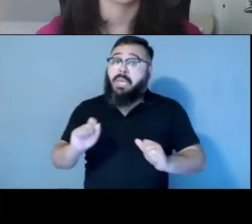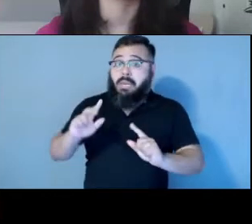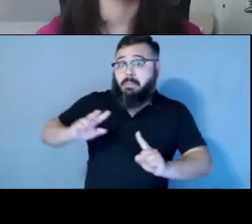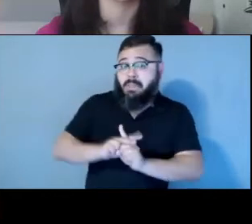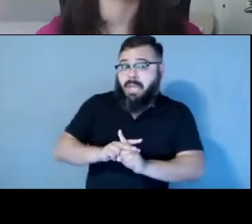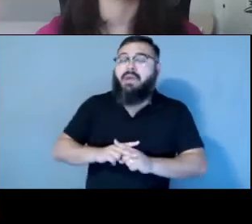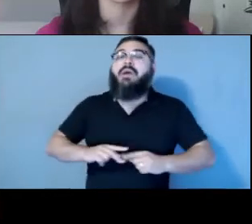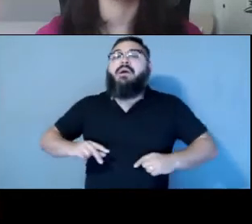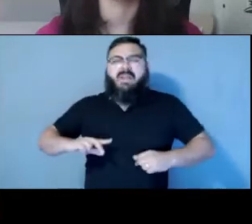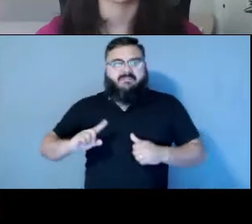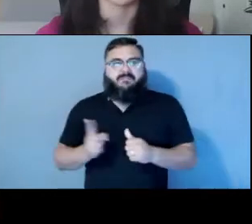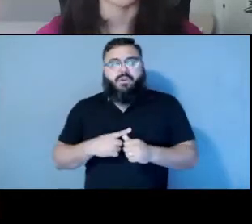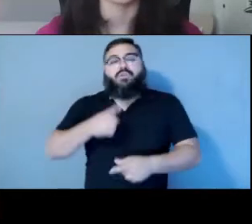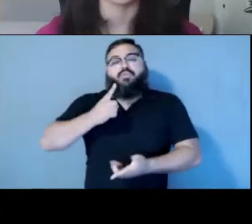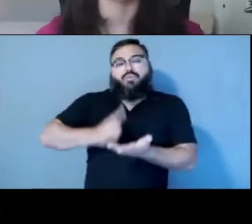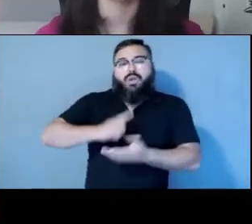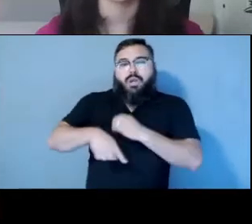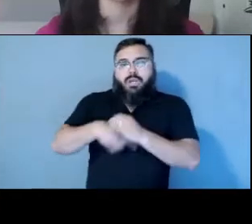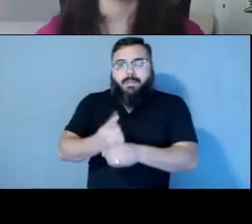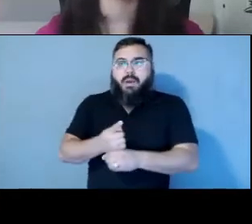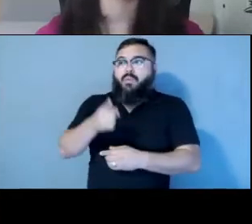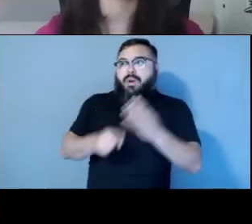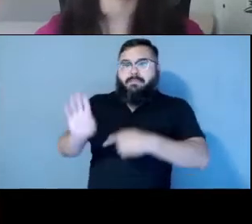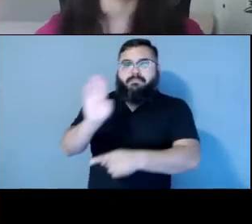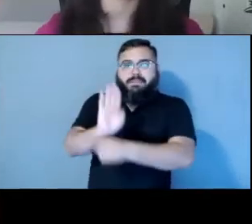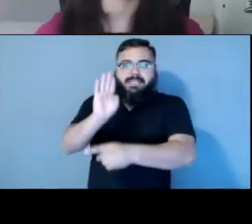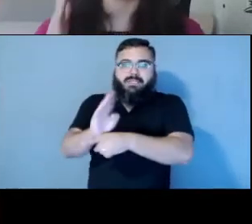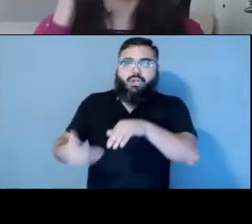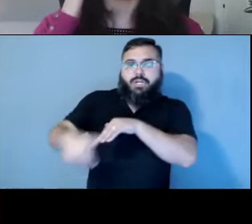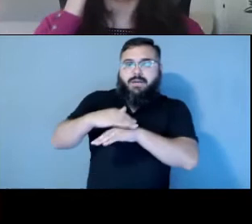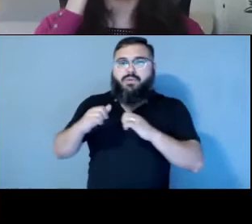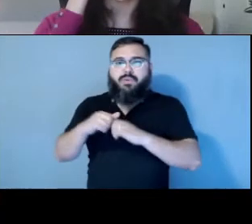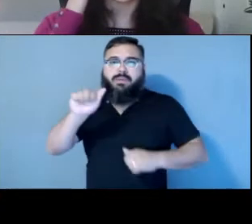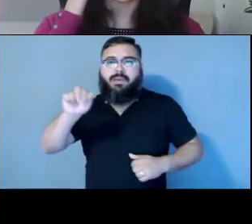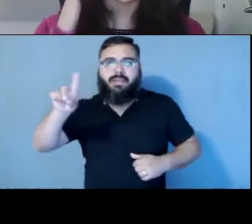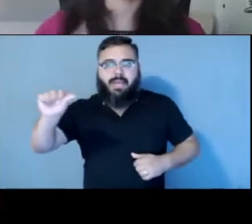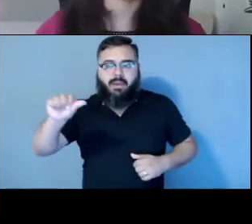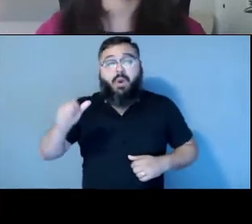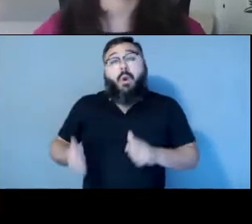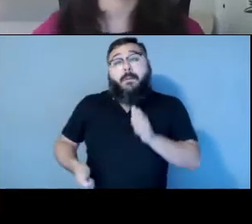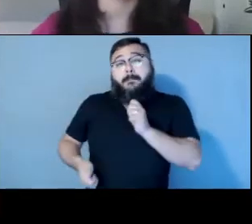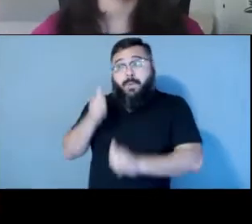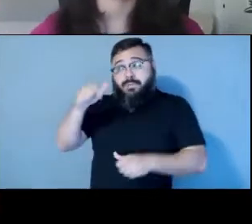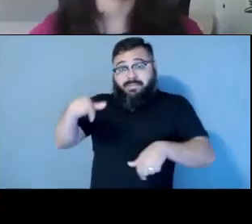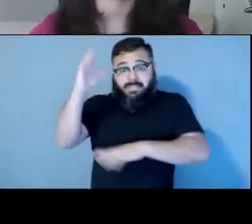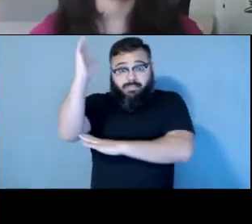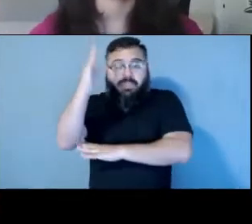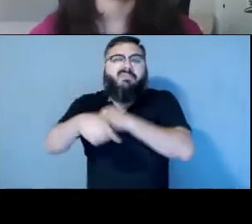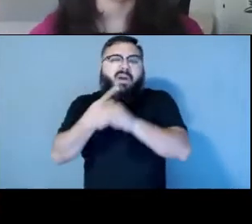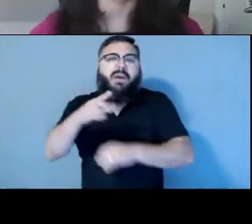what employers are covered by the ADA. Most of this presentation is really gonna be focusing on the ADA as the law that we're dealing with,